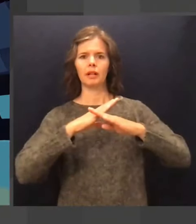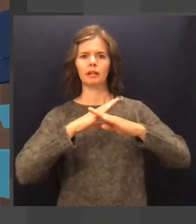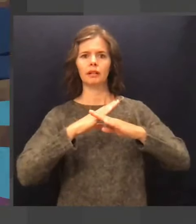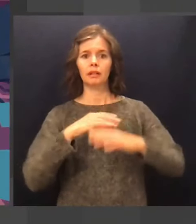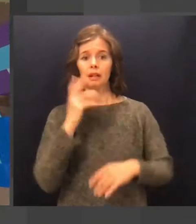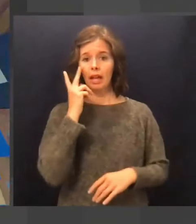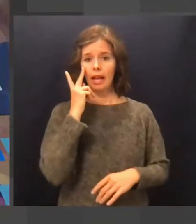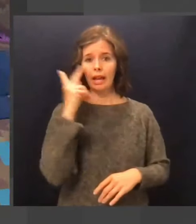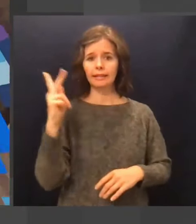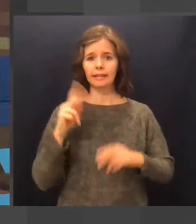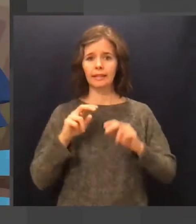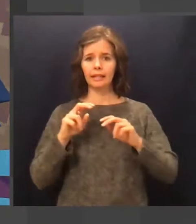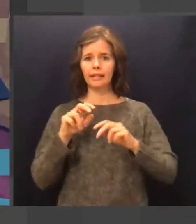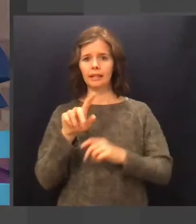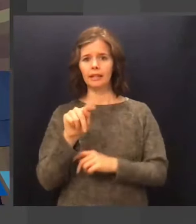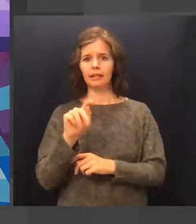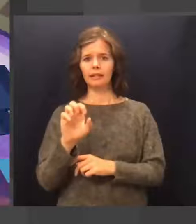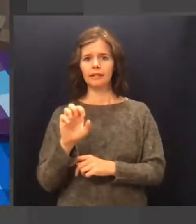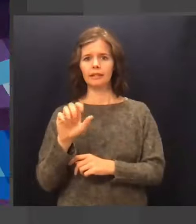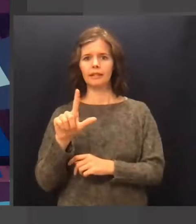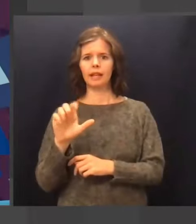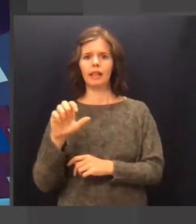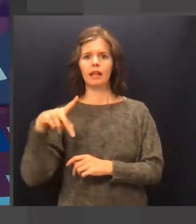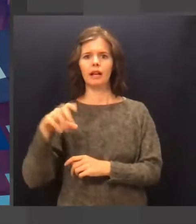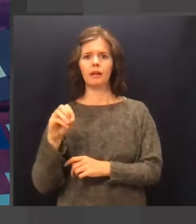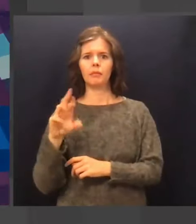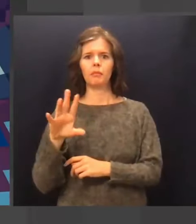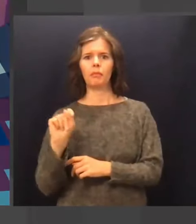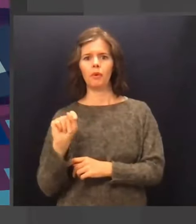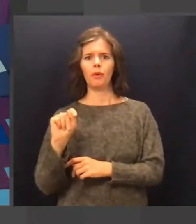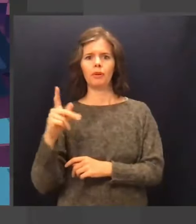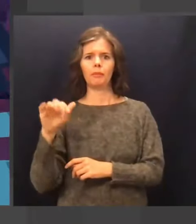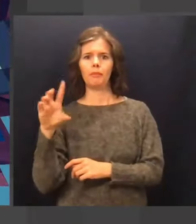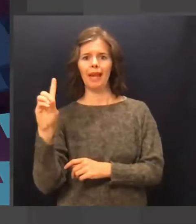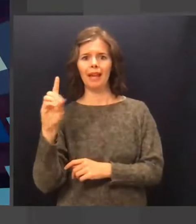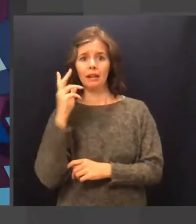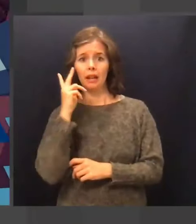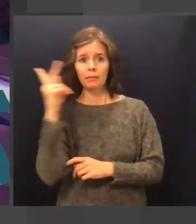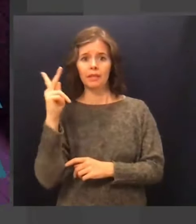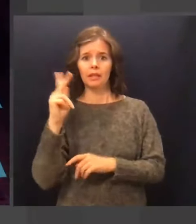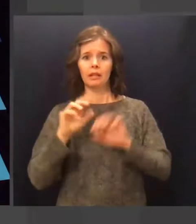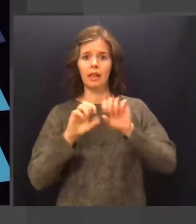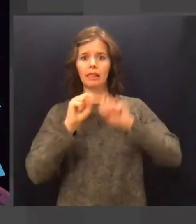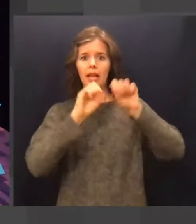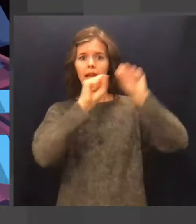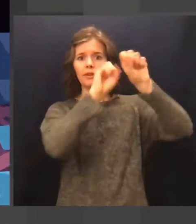OBSTACLE HERE BUT I CAN SEE THE TELEPORT PAD BUT I CAN'T QUITE GET TO IT BUT THAT SHAFT UP